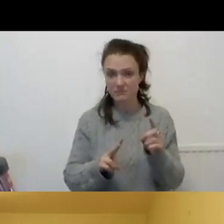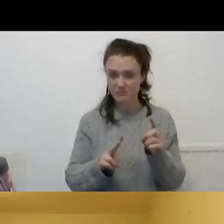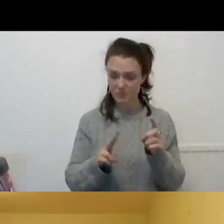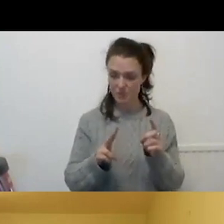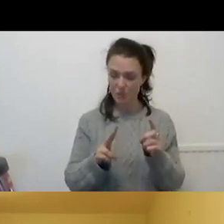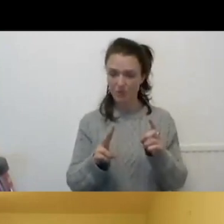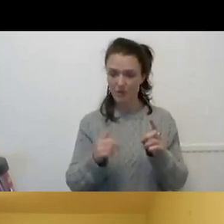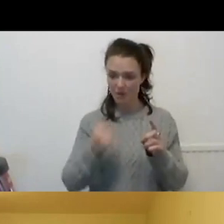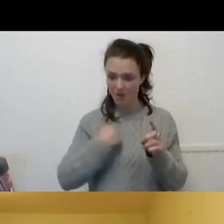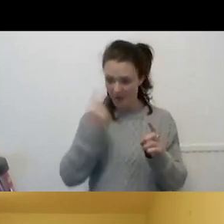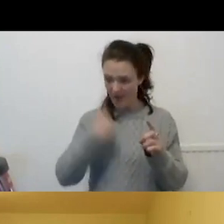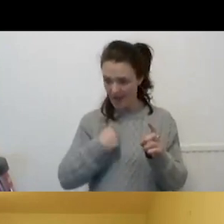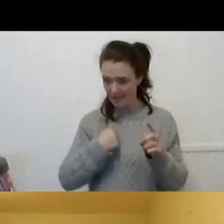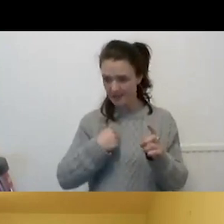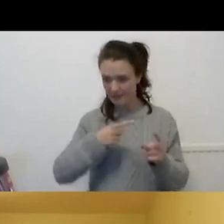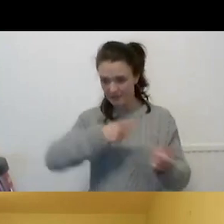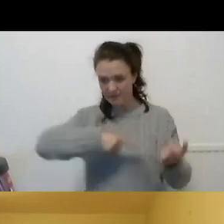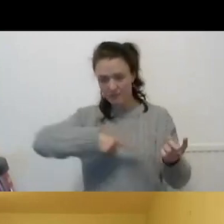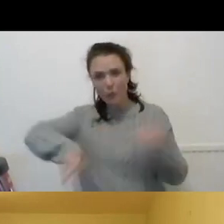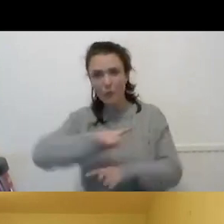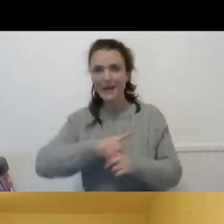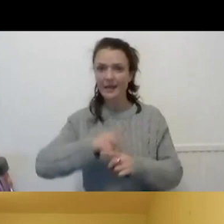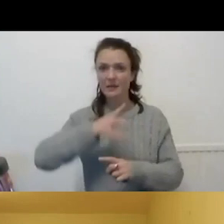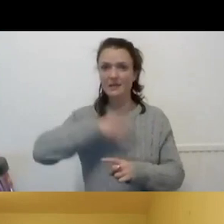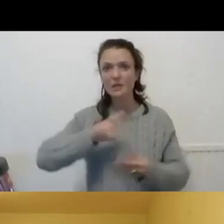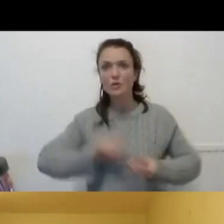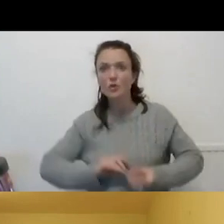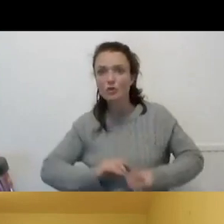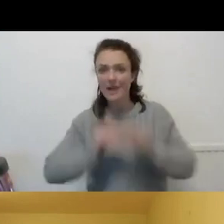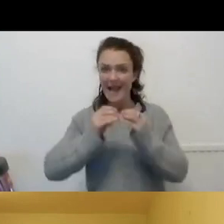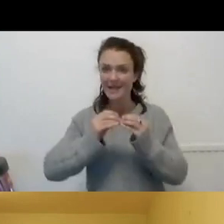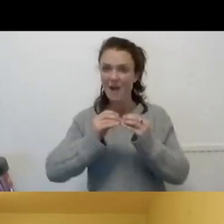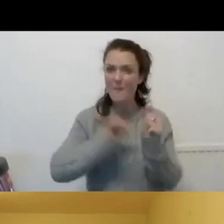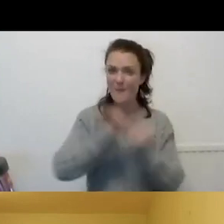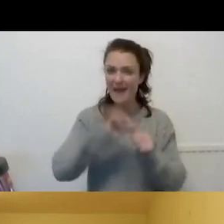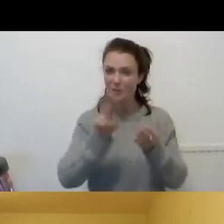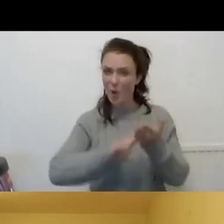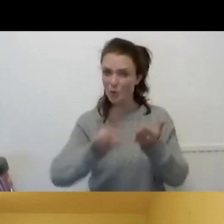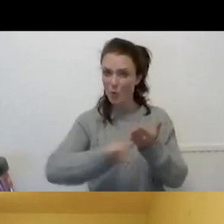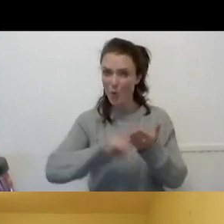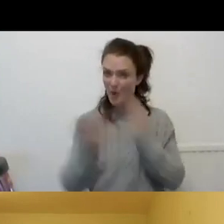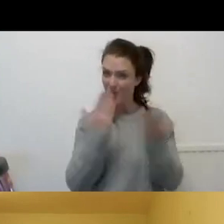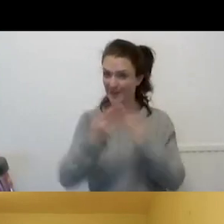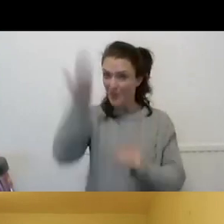a position where we can create a new, fairer, better normal for all of us. Thank you. Okay.